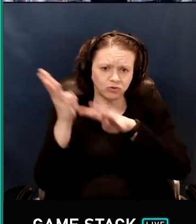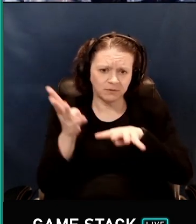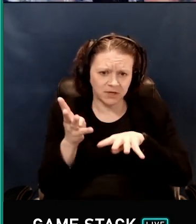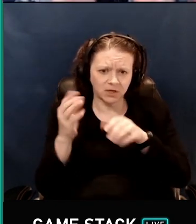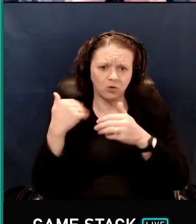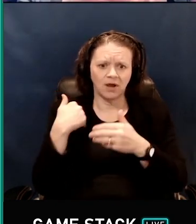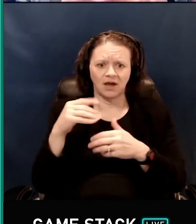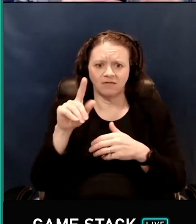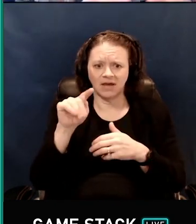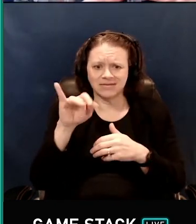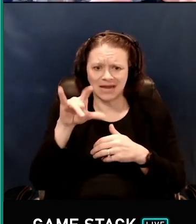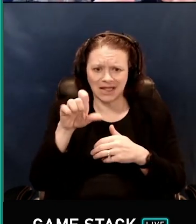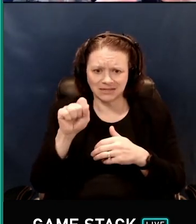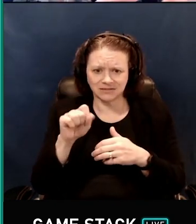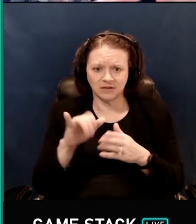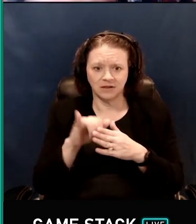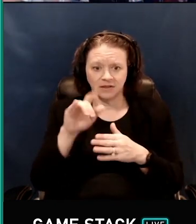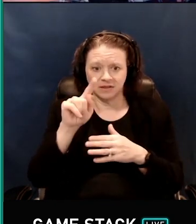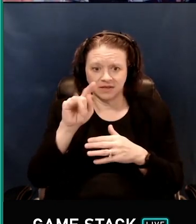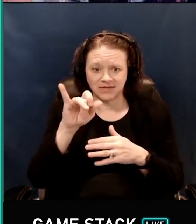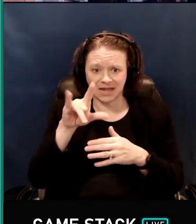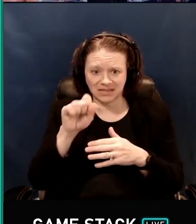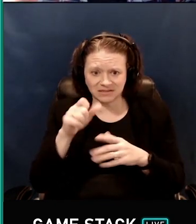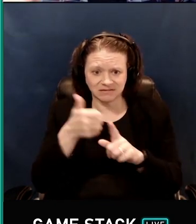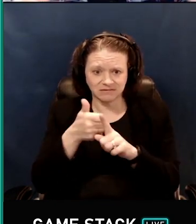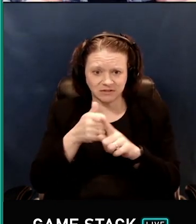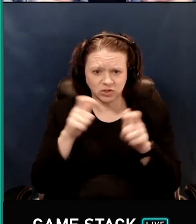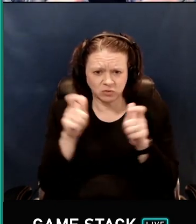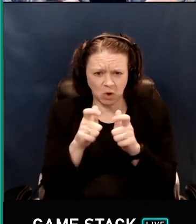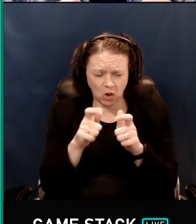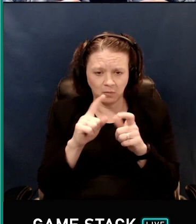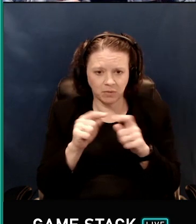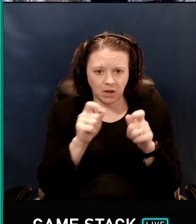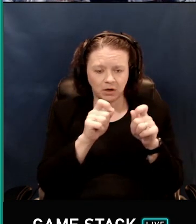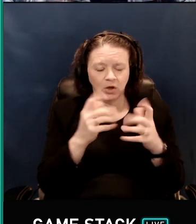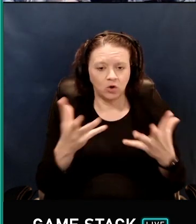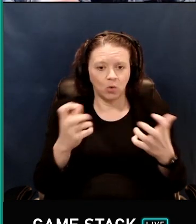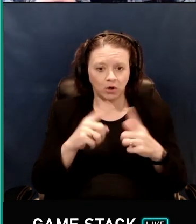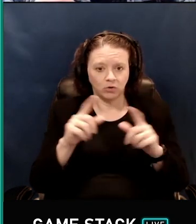those tiles are small, but you want to have a lot of them loaded in at once.